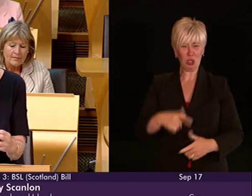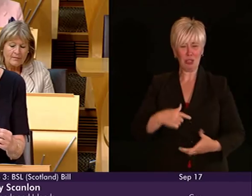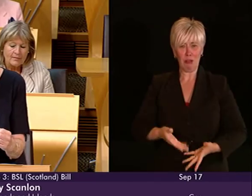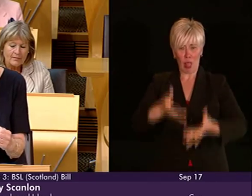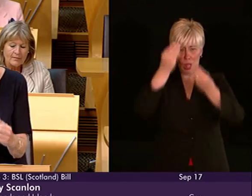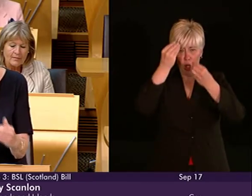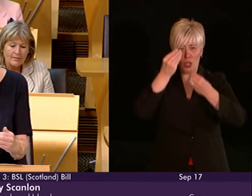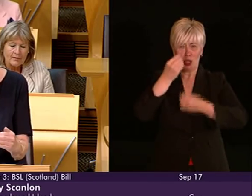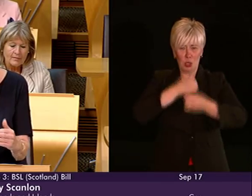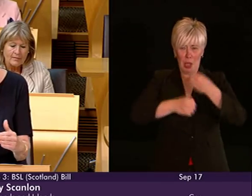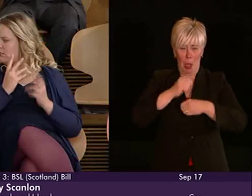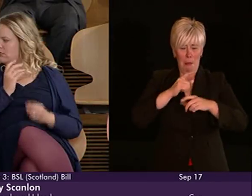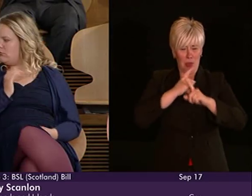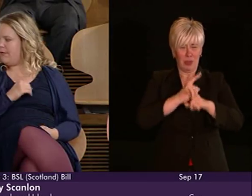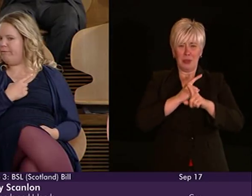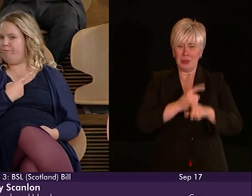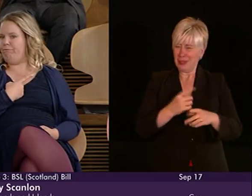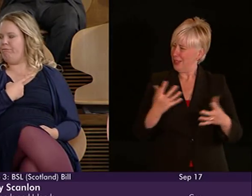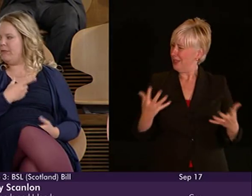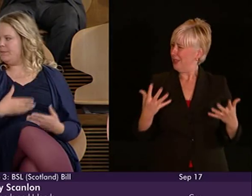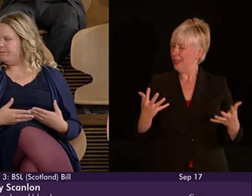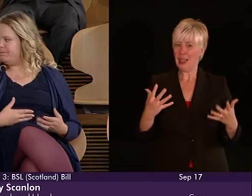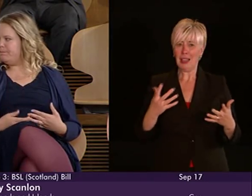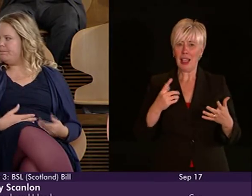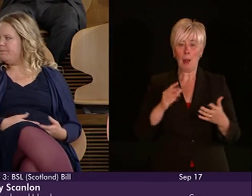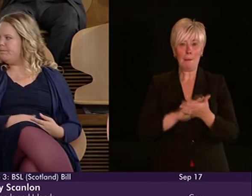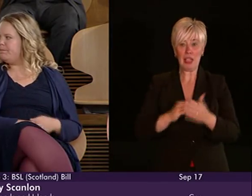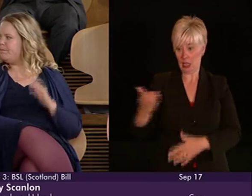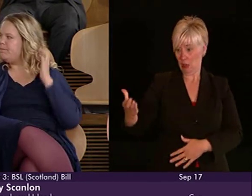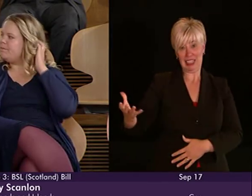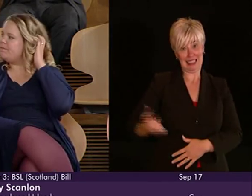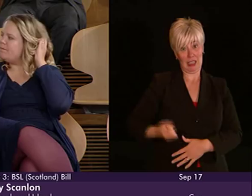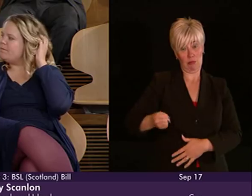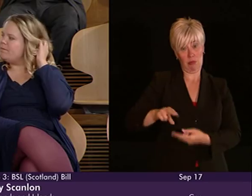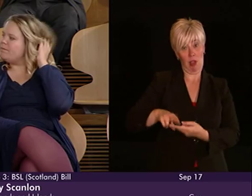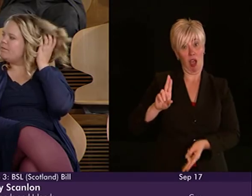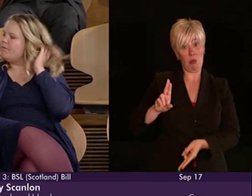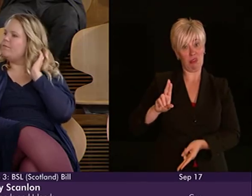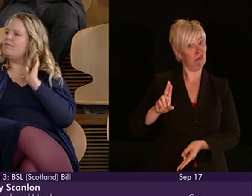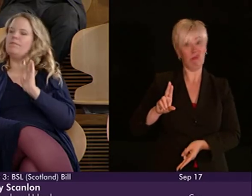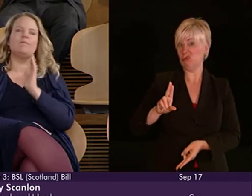to do that course of training, given that, at the end of study, there is no pay enhancement